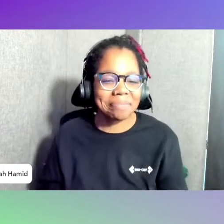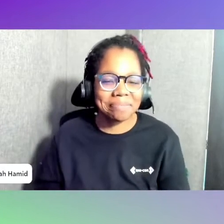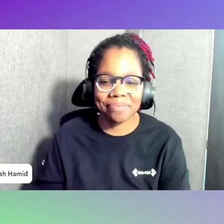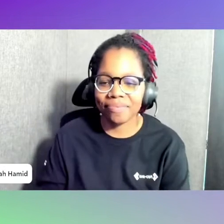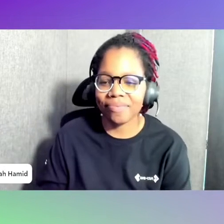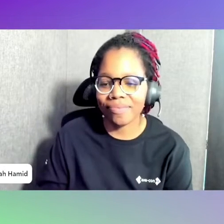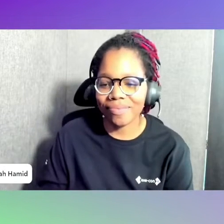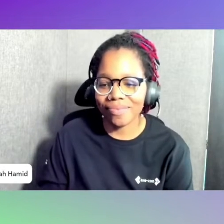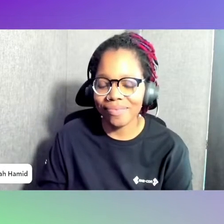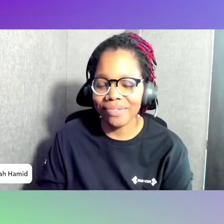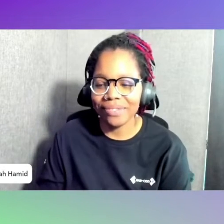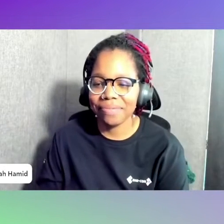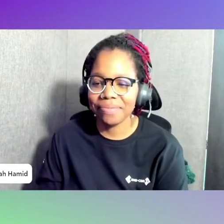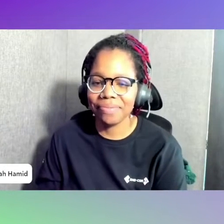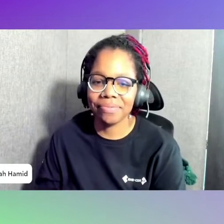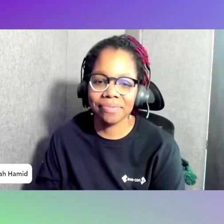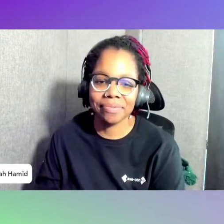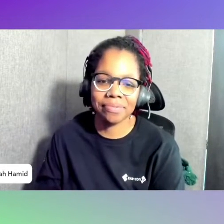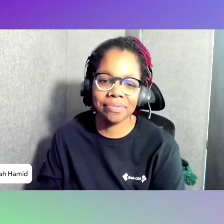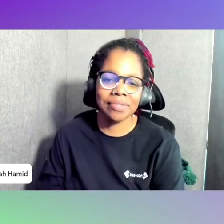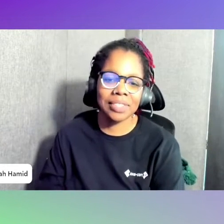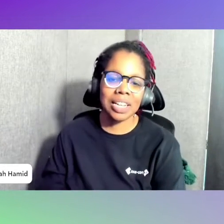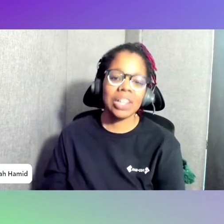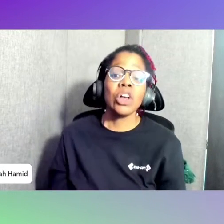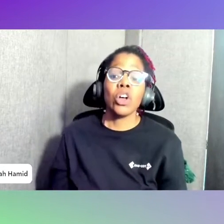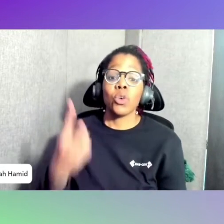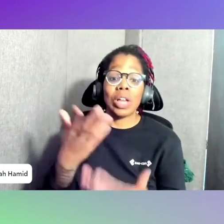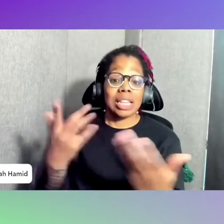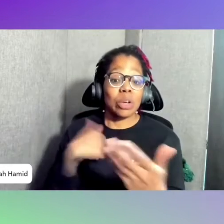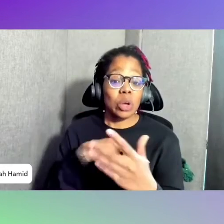on SBG coding for this access flight that we're going to be